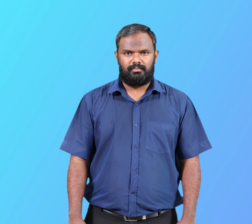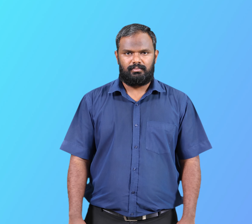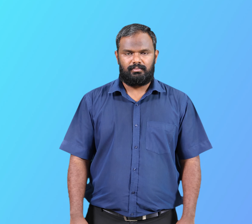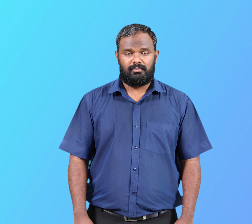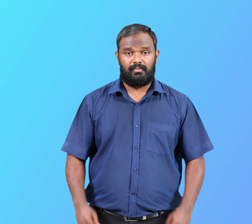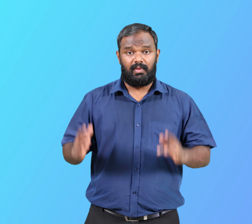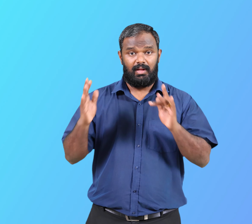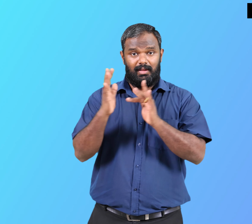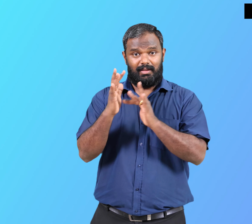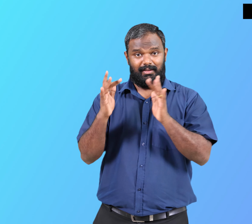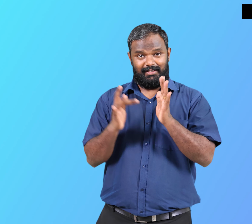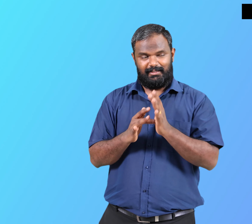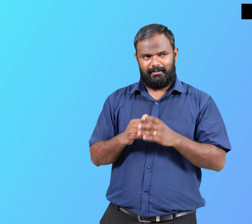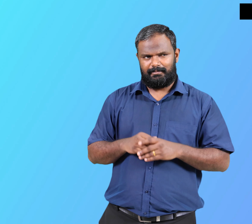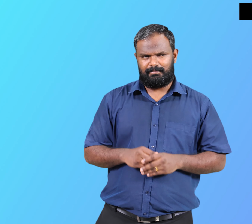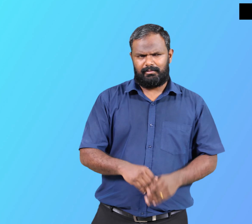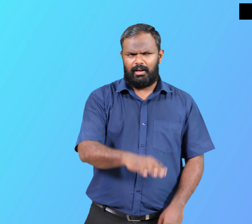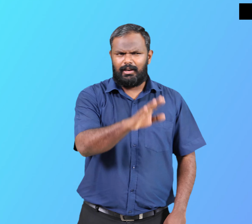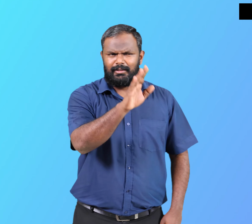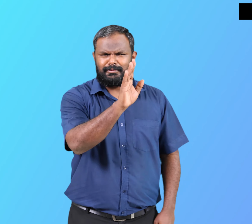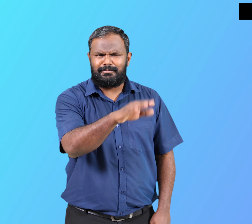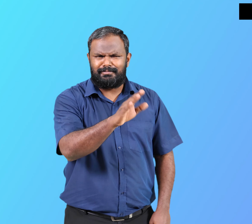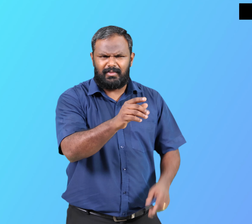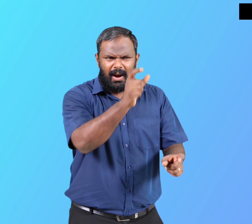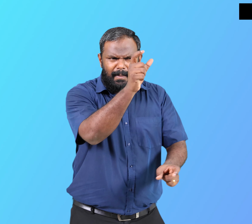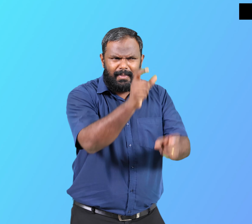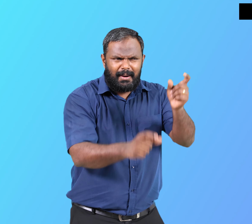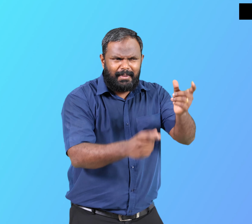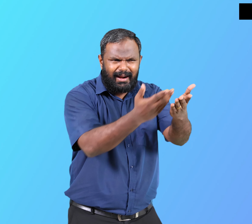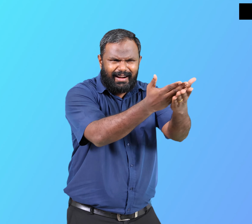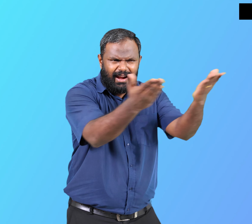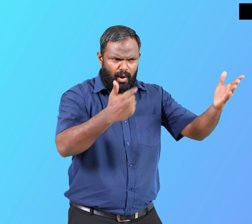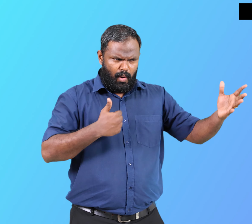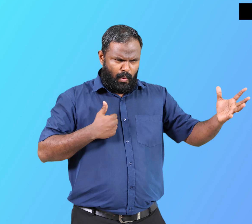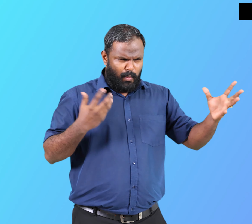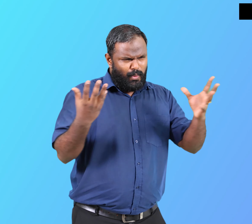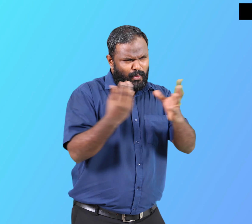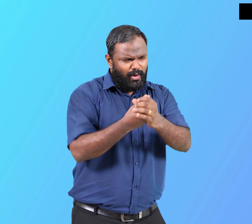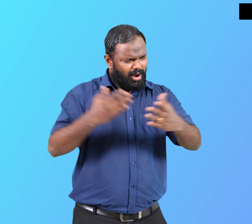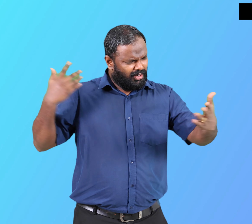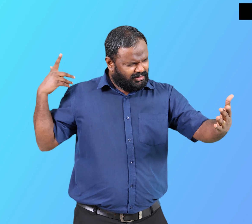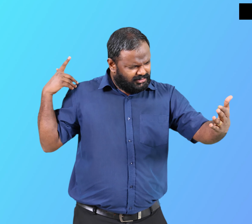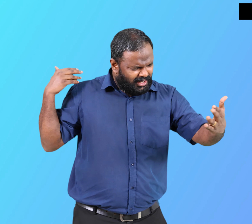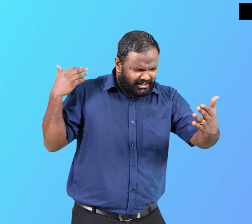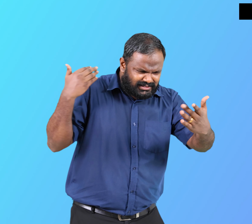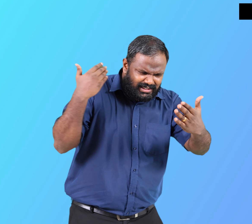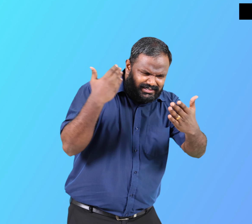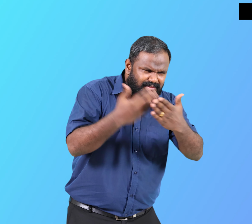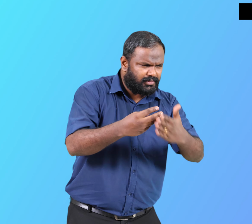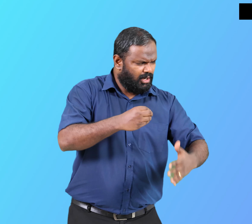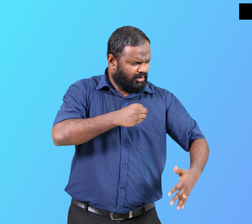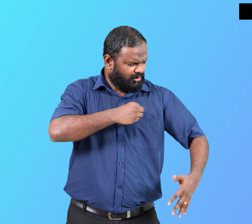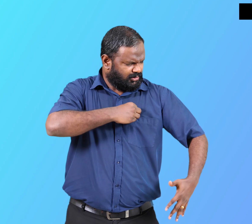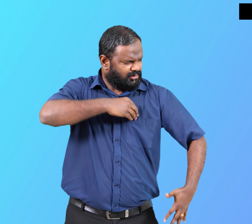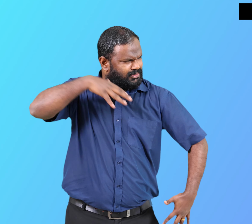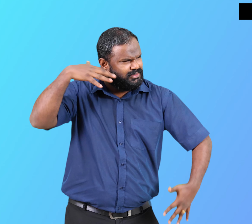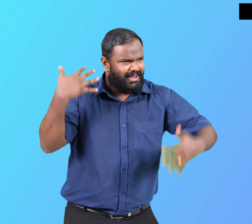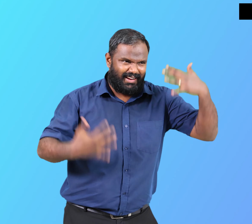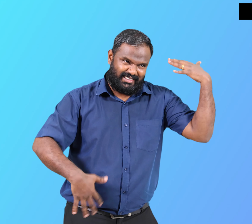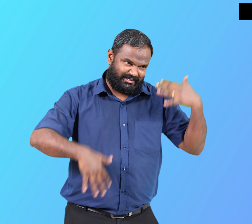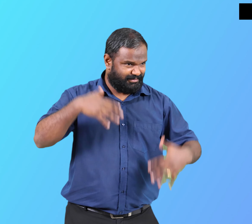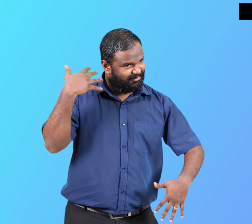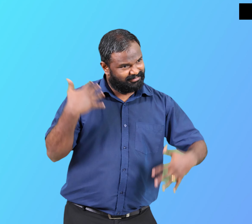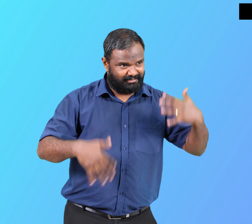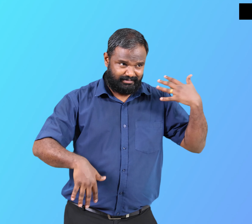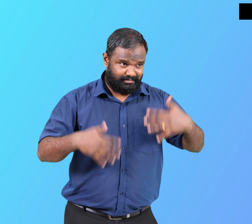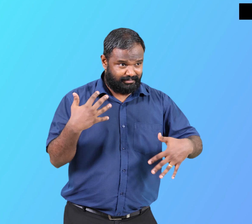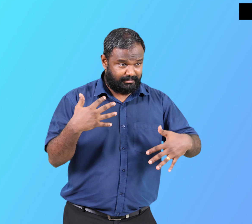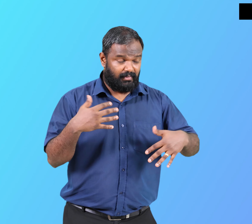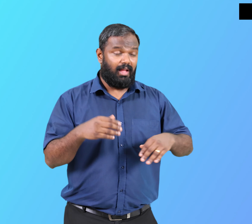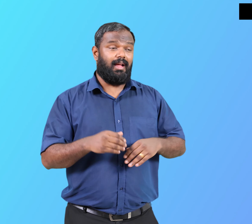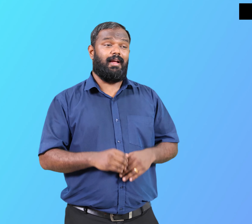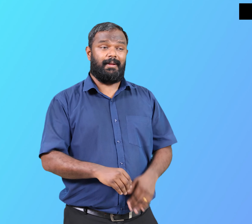“You men have stayed with me through many struggles.